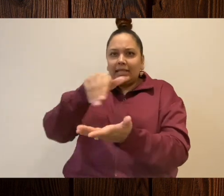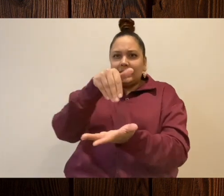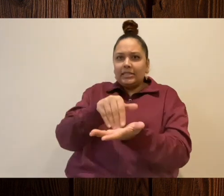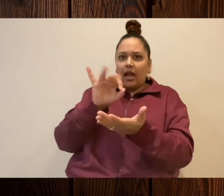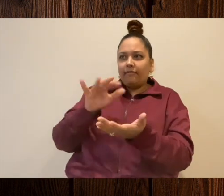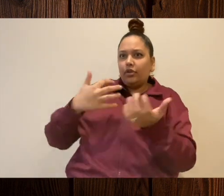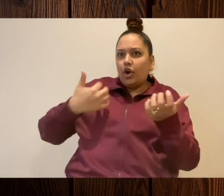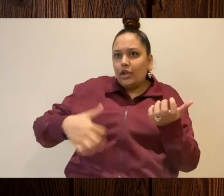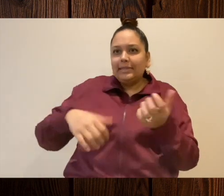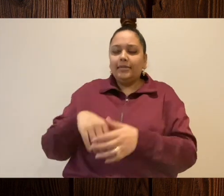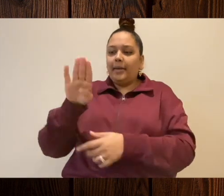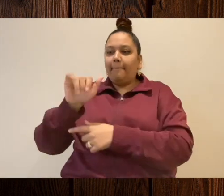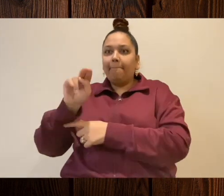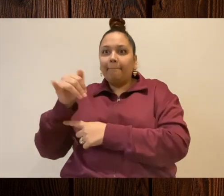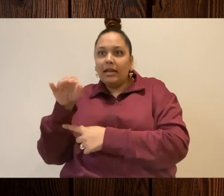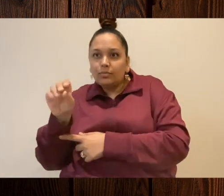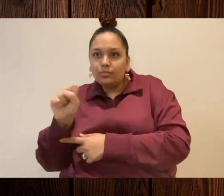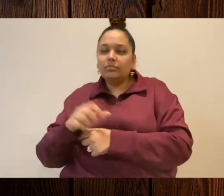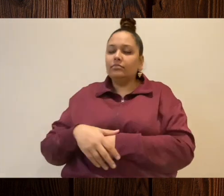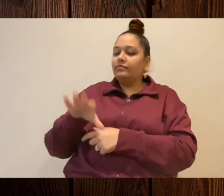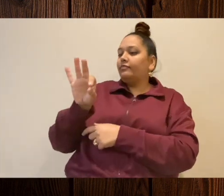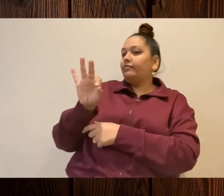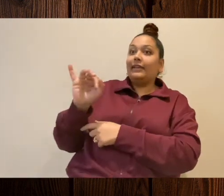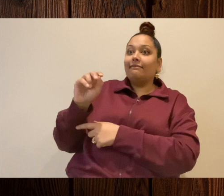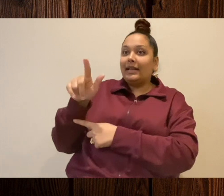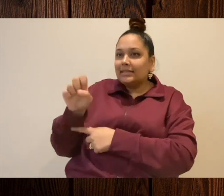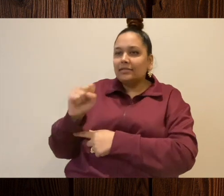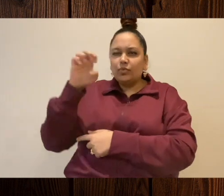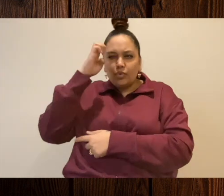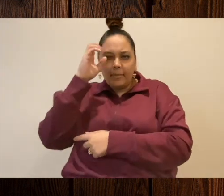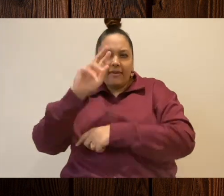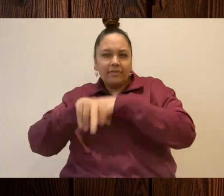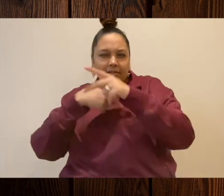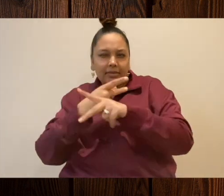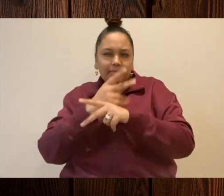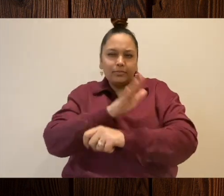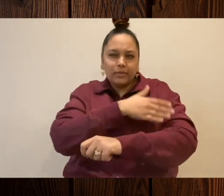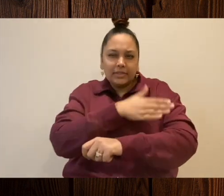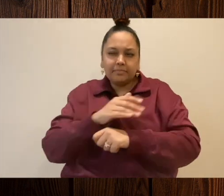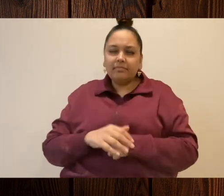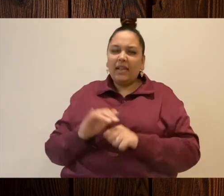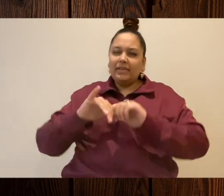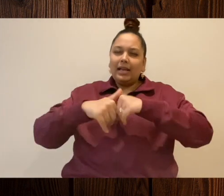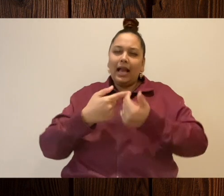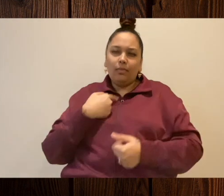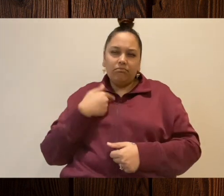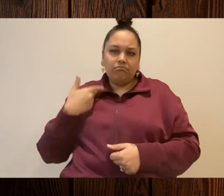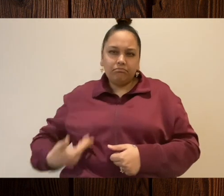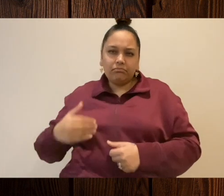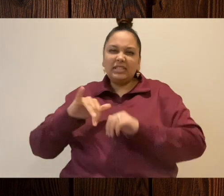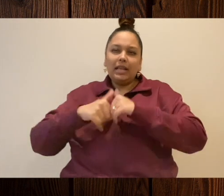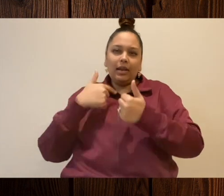feel that they are folk. [new segment] I found folk through, well, it's kind of